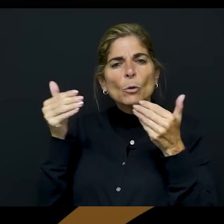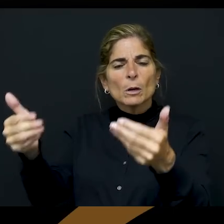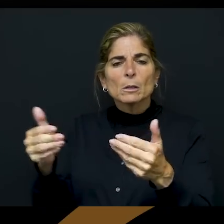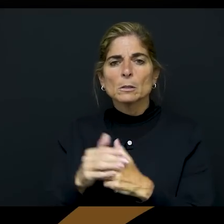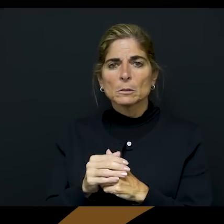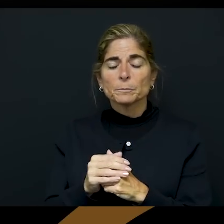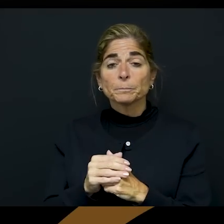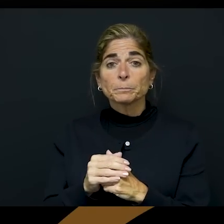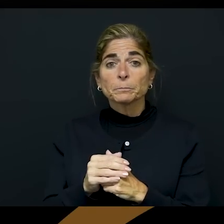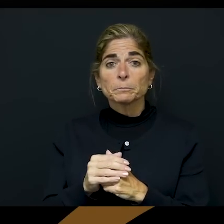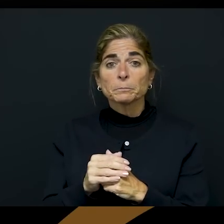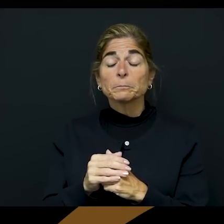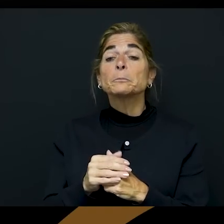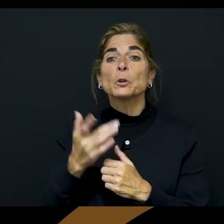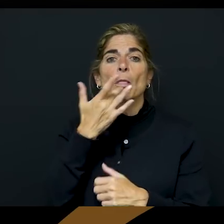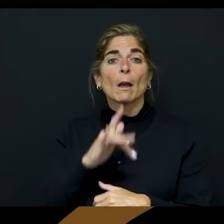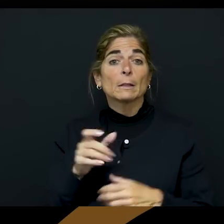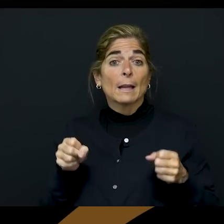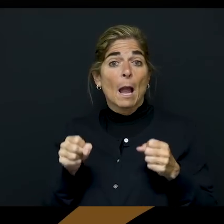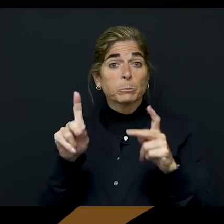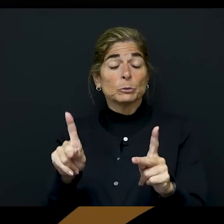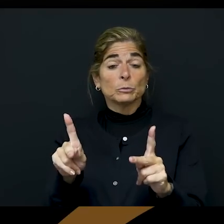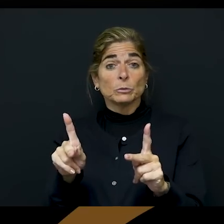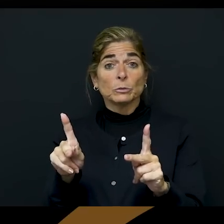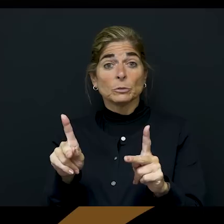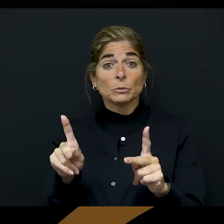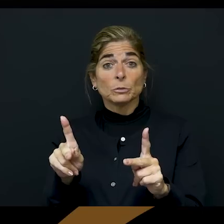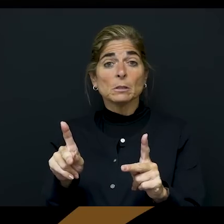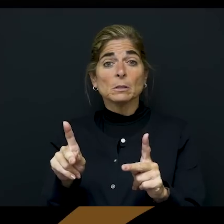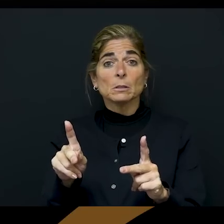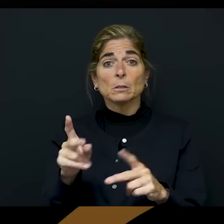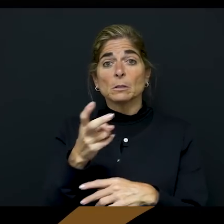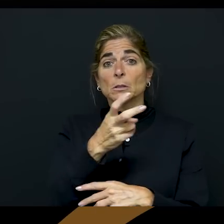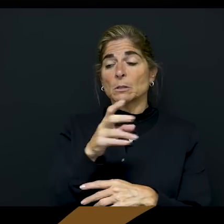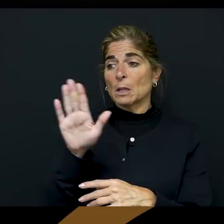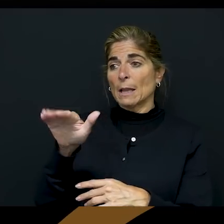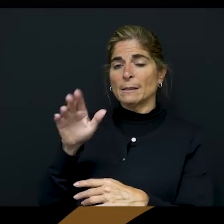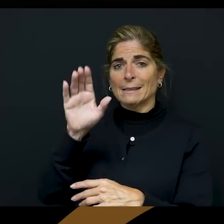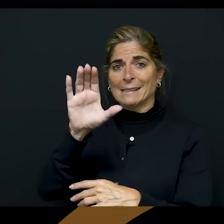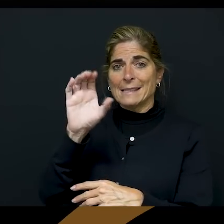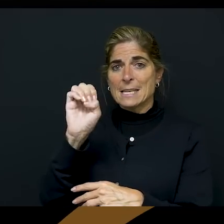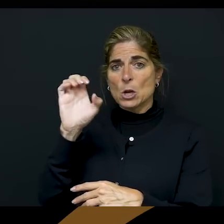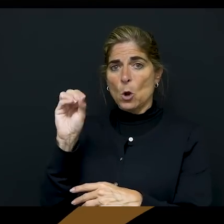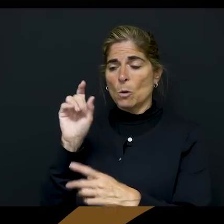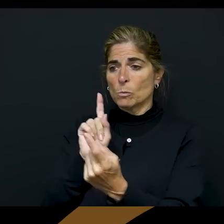driving our accessibility agenda forward. I got the opportunity to